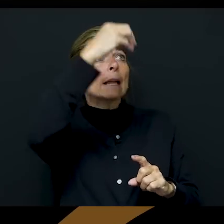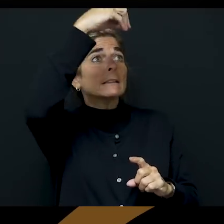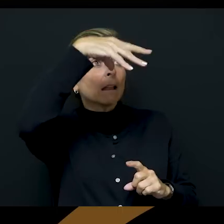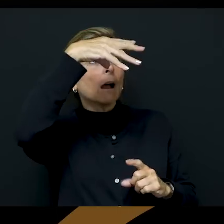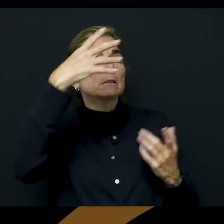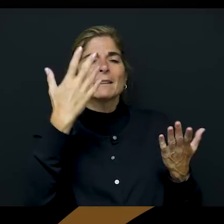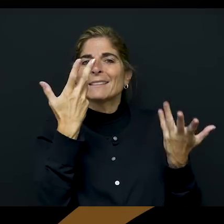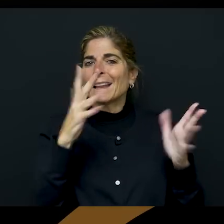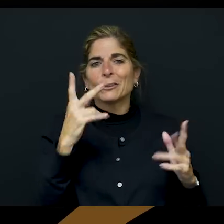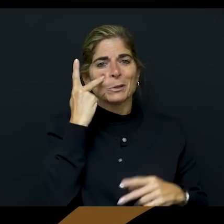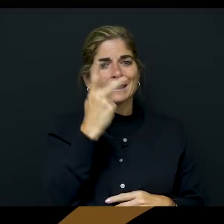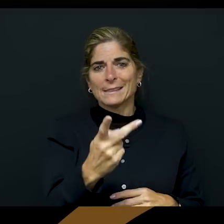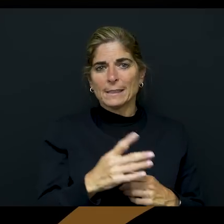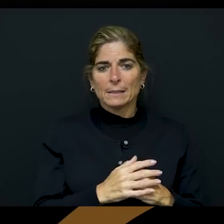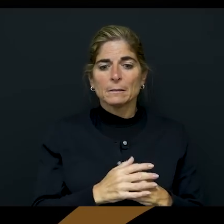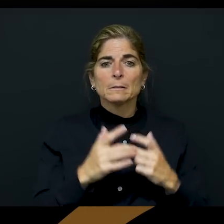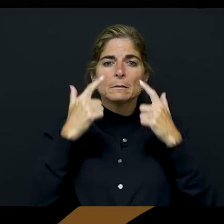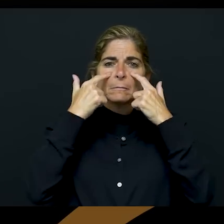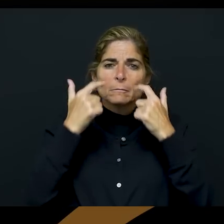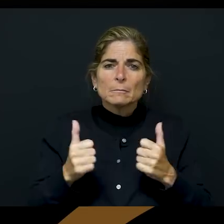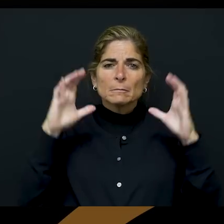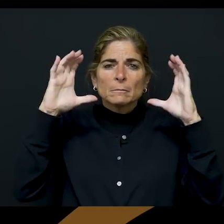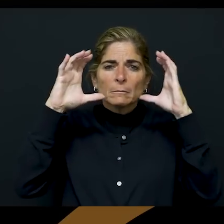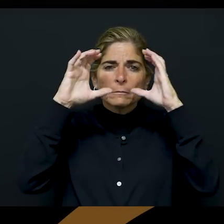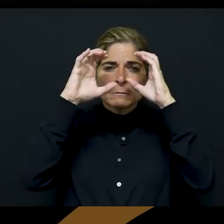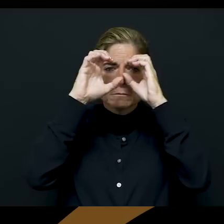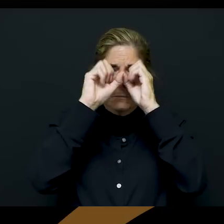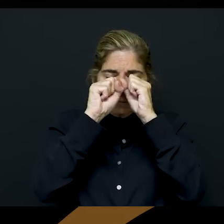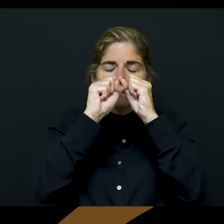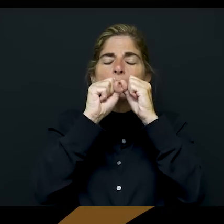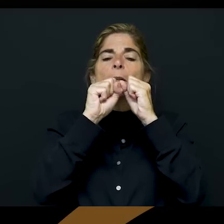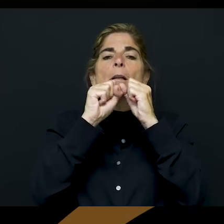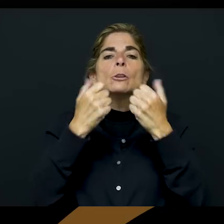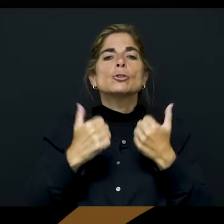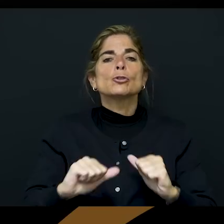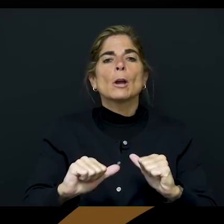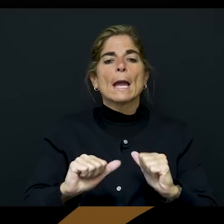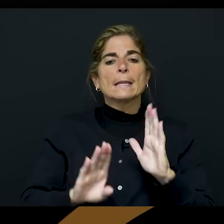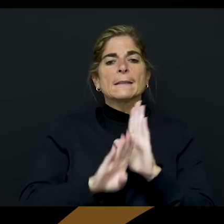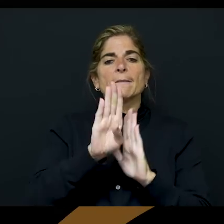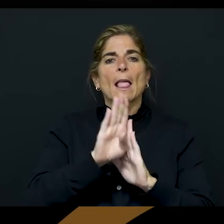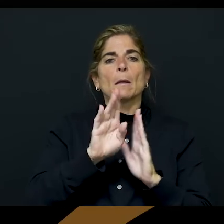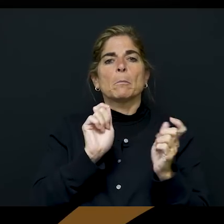That's probably as much as I can see. As my eyesight deteriorated, I tried to face that early hurdle